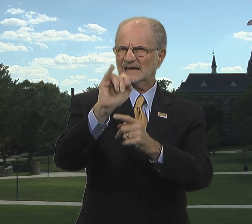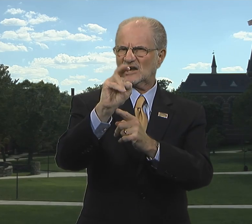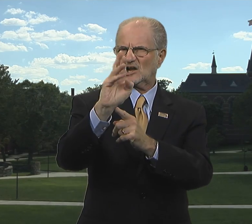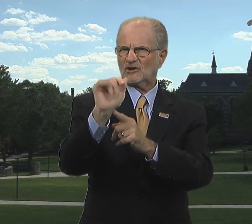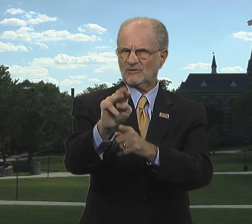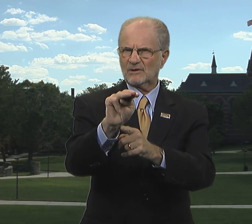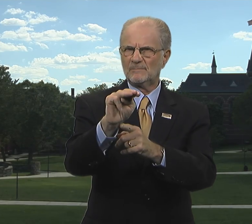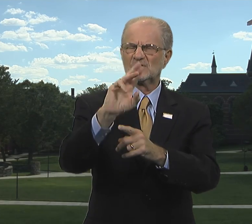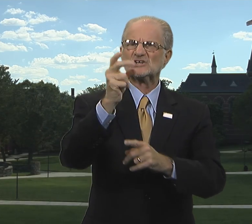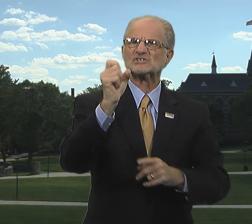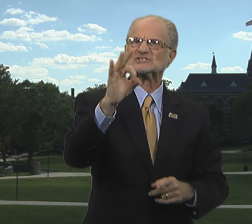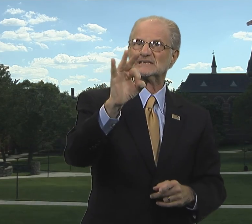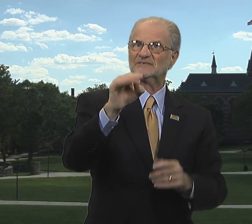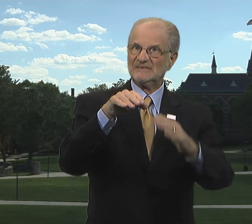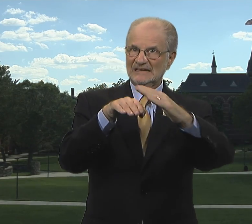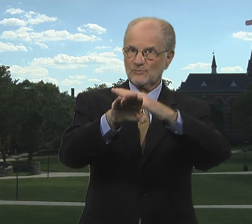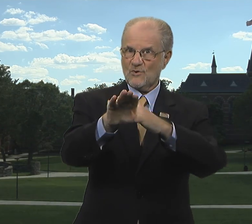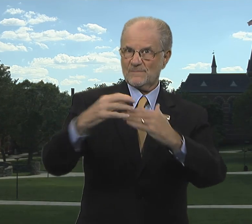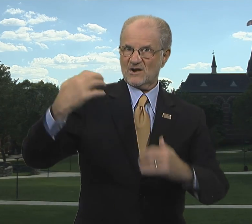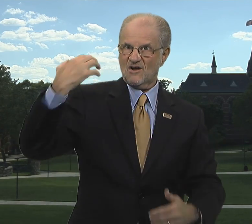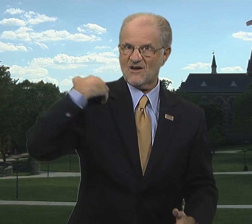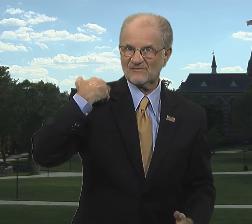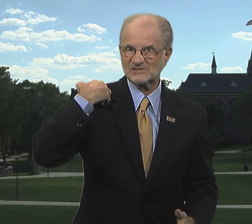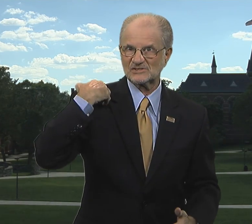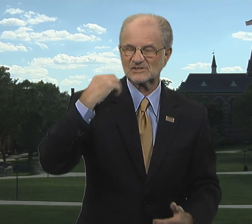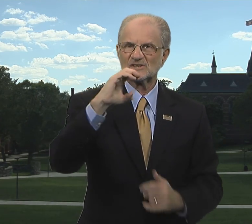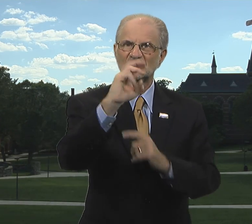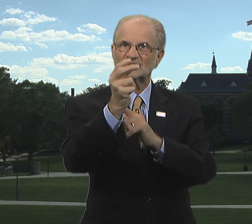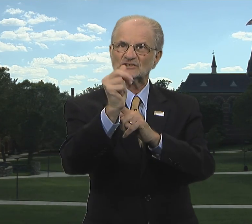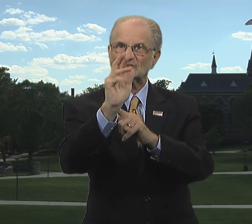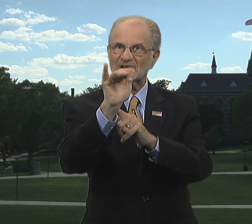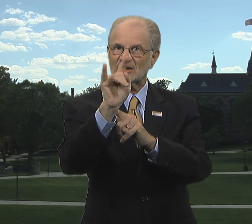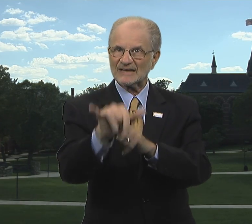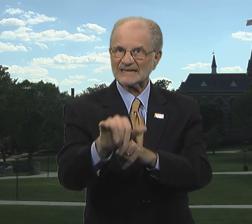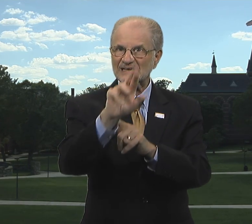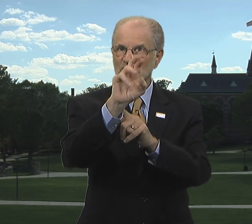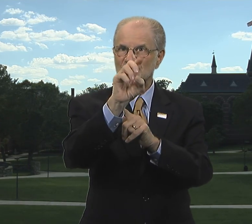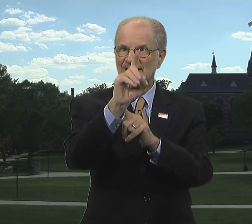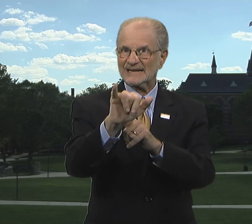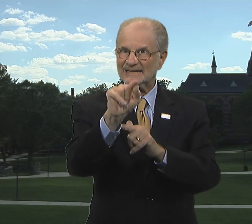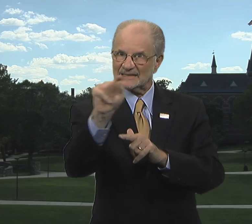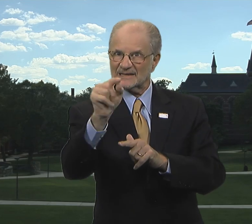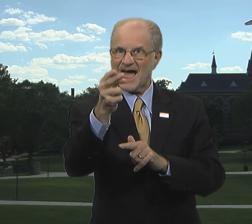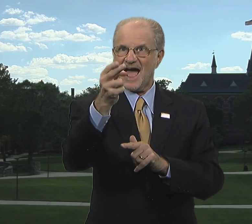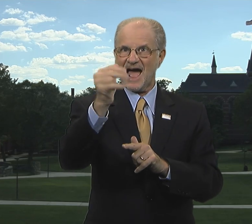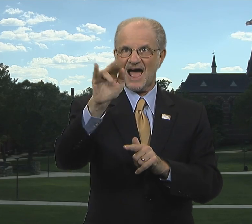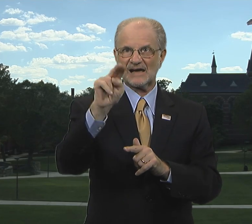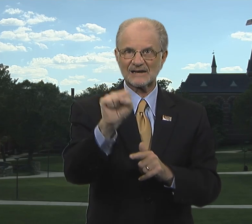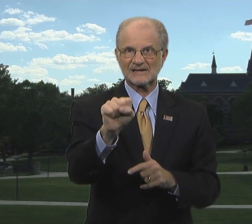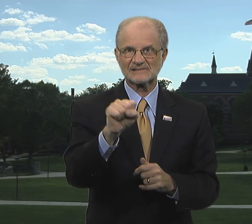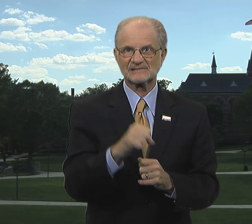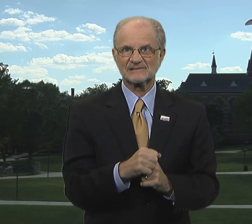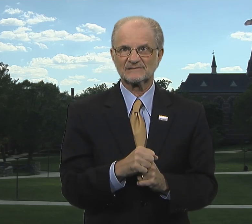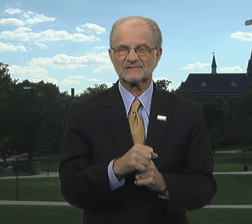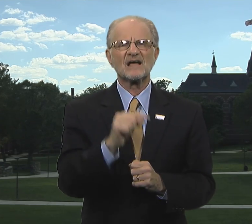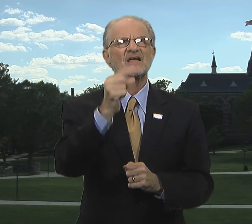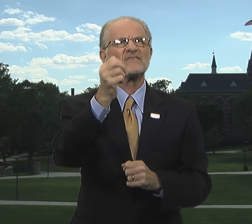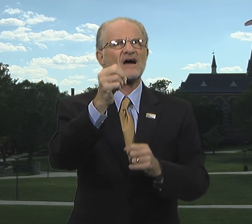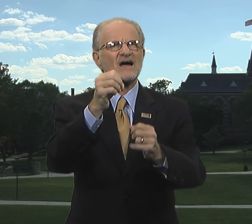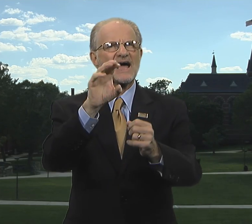interim Chief Enrollment Officer Charity Reedy-Hines.